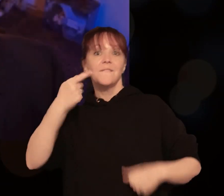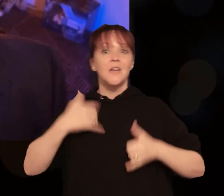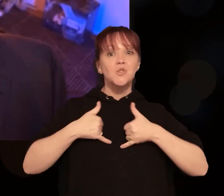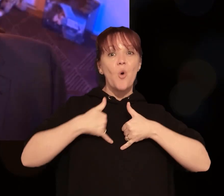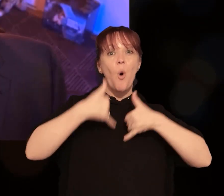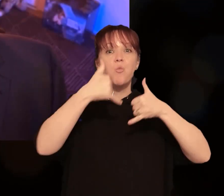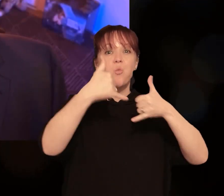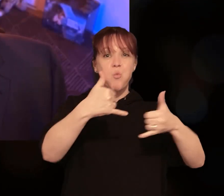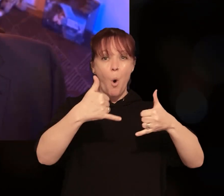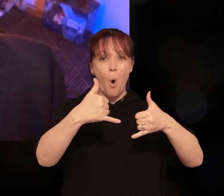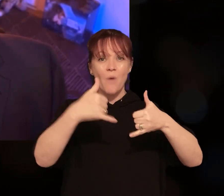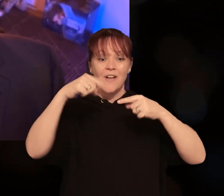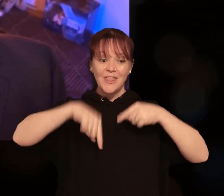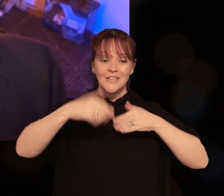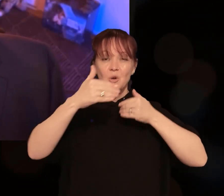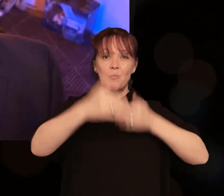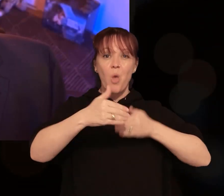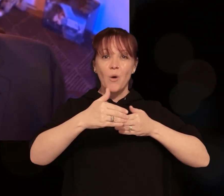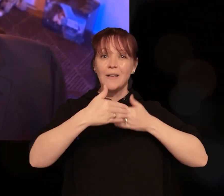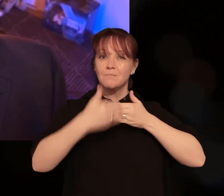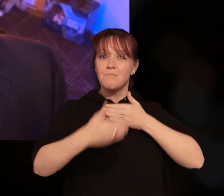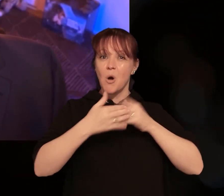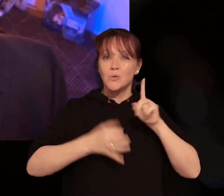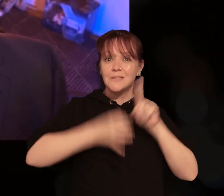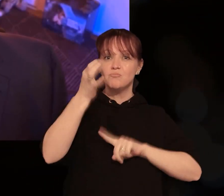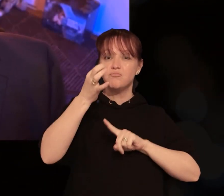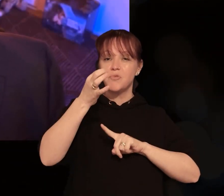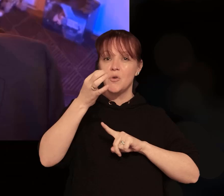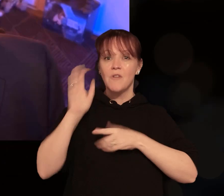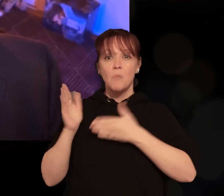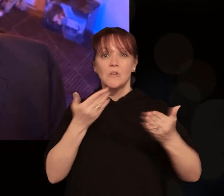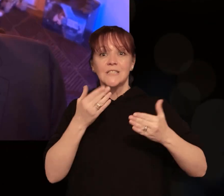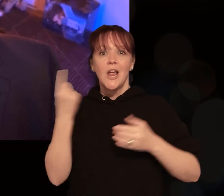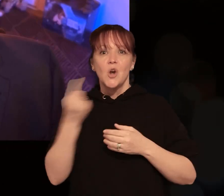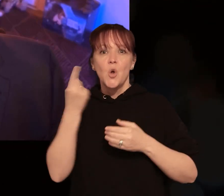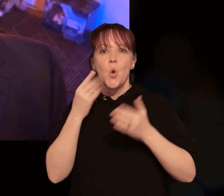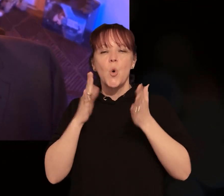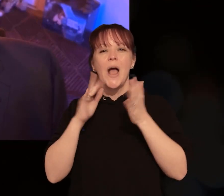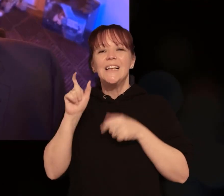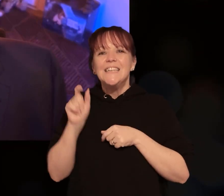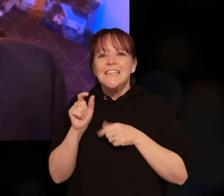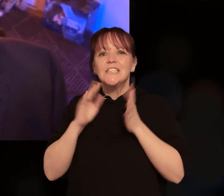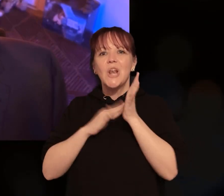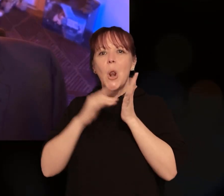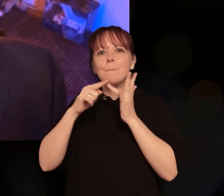Our first award in this block is Most Improved. To present it, we have the wonderful Mollie Evans,